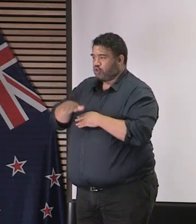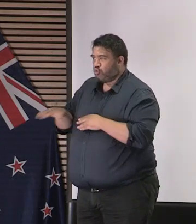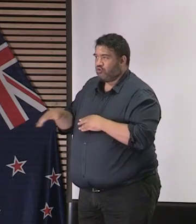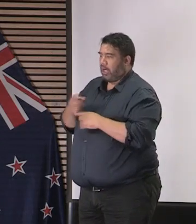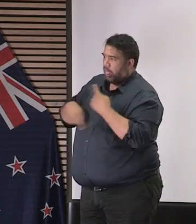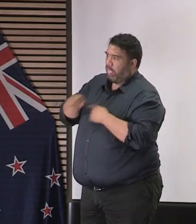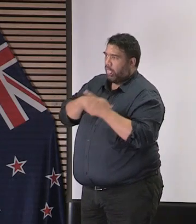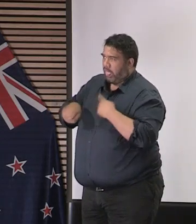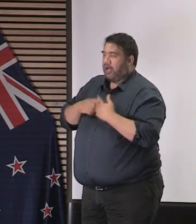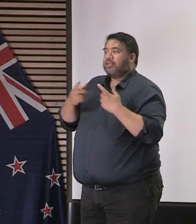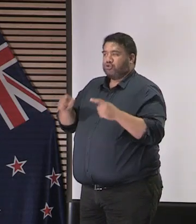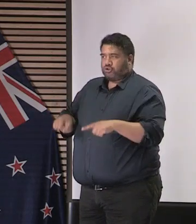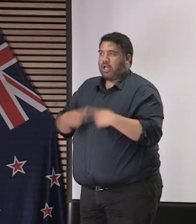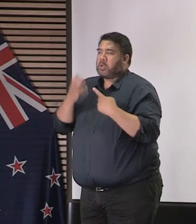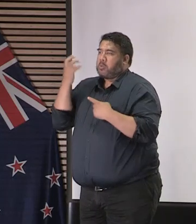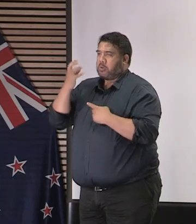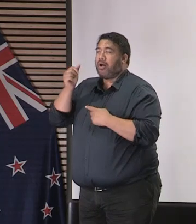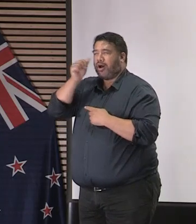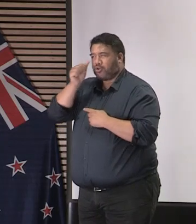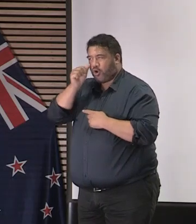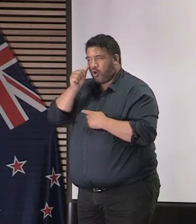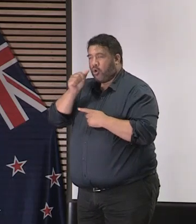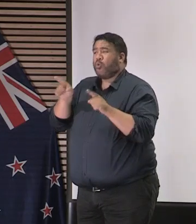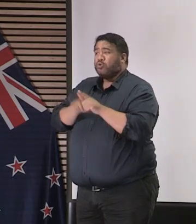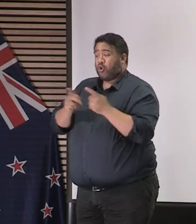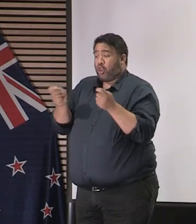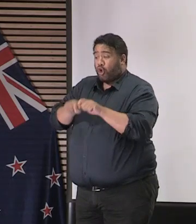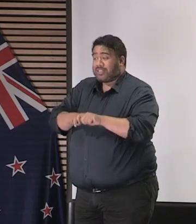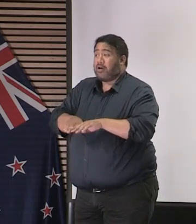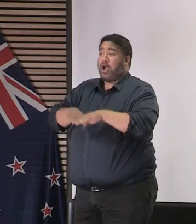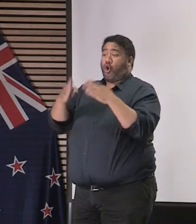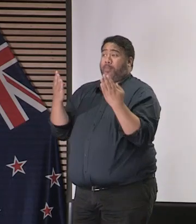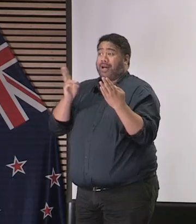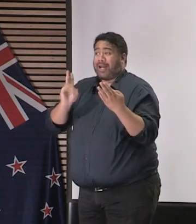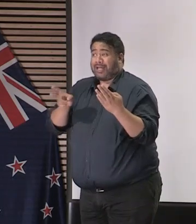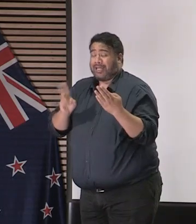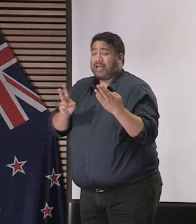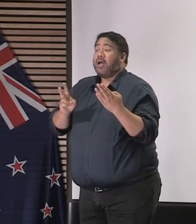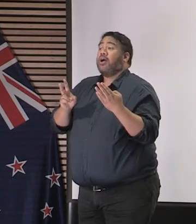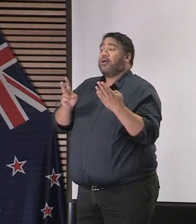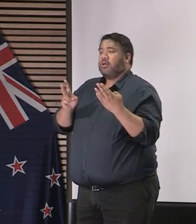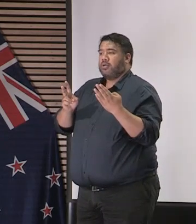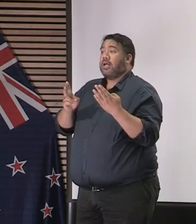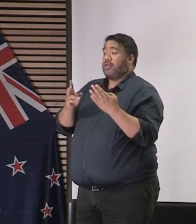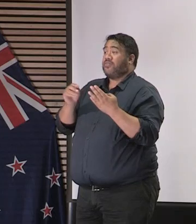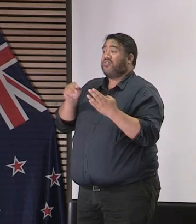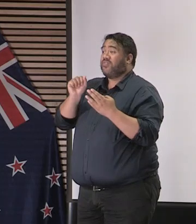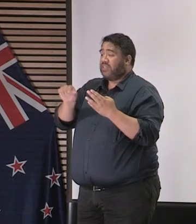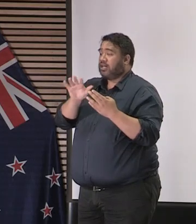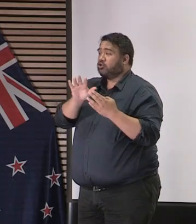all day every day and not really able to go out anywhere can be incredibly challenging. I do want to acknowledge as we